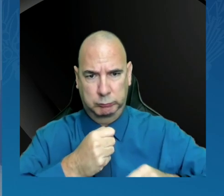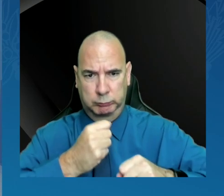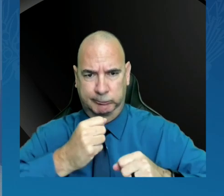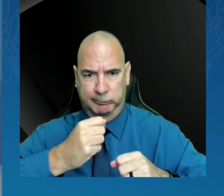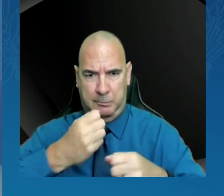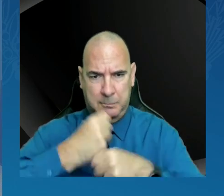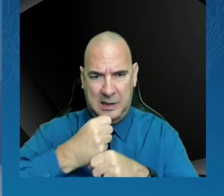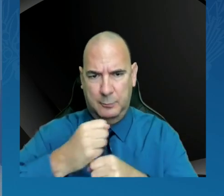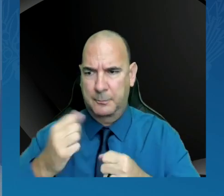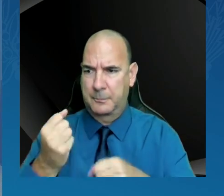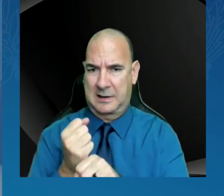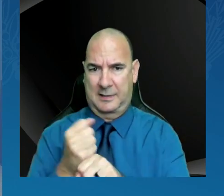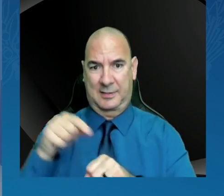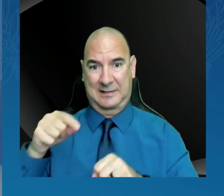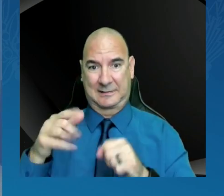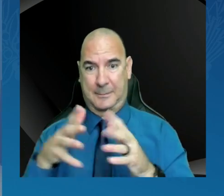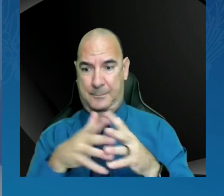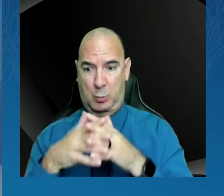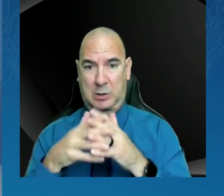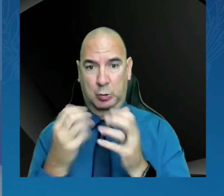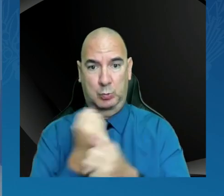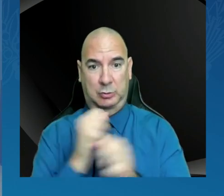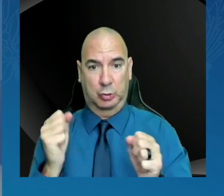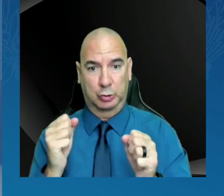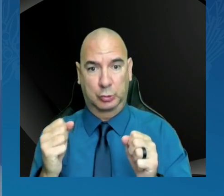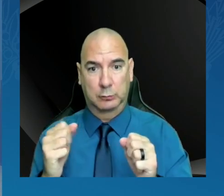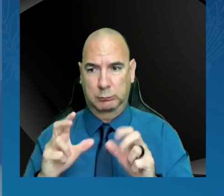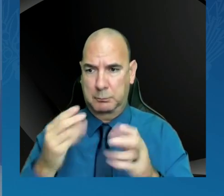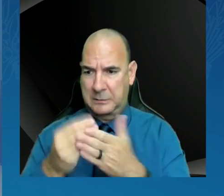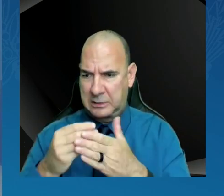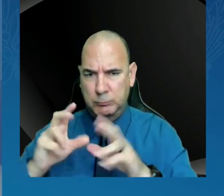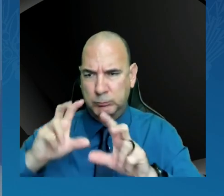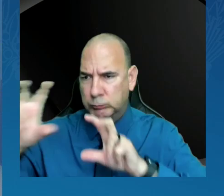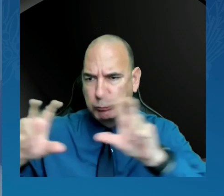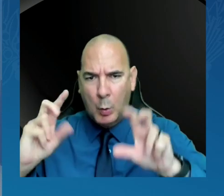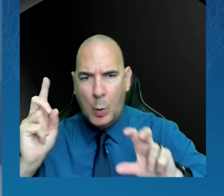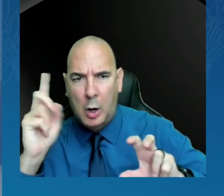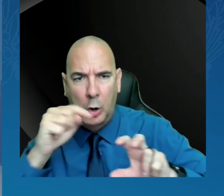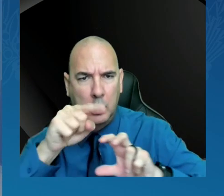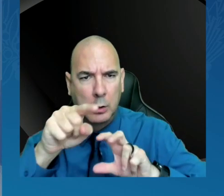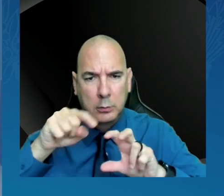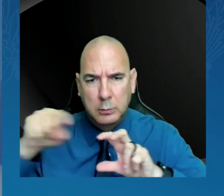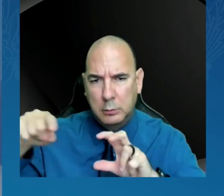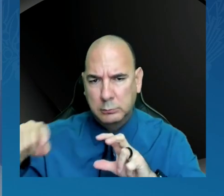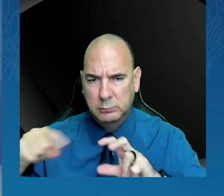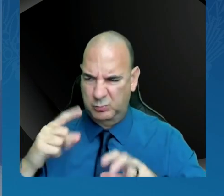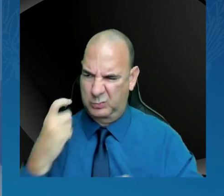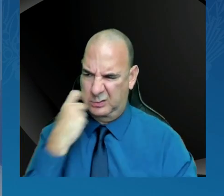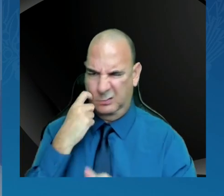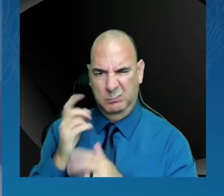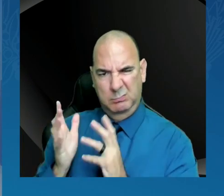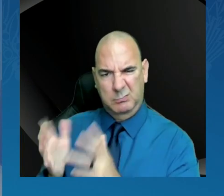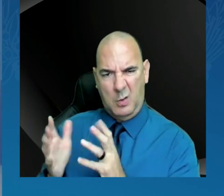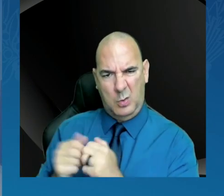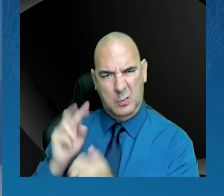We had a conversation about a month ago. We spoke for about 2 hours talking about the need to make sure these investments and they are investments. They're investments in people.